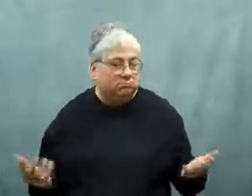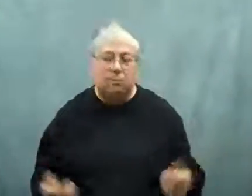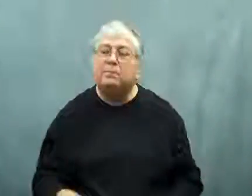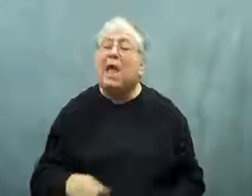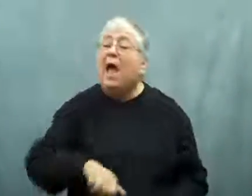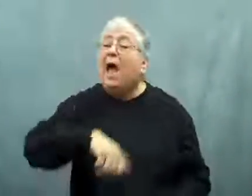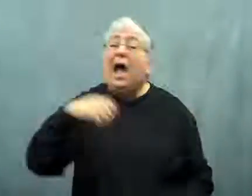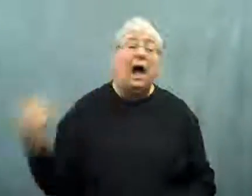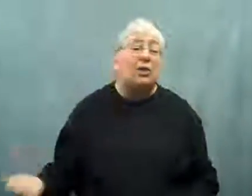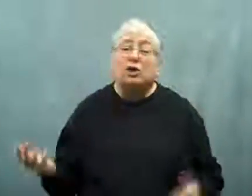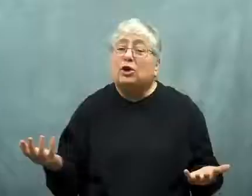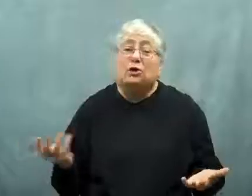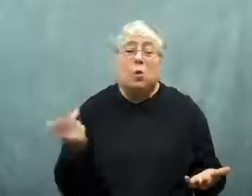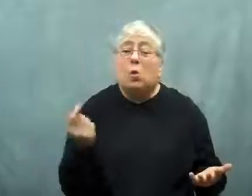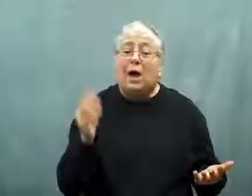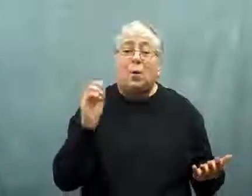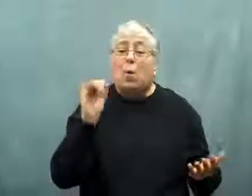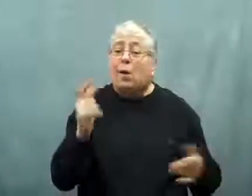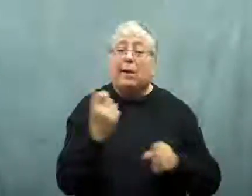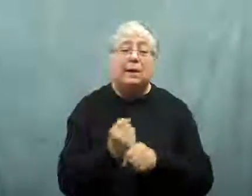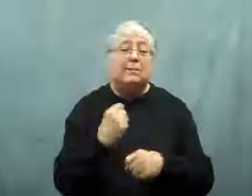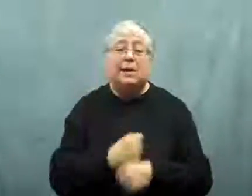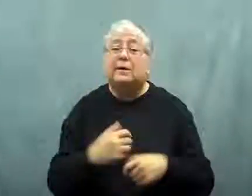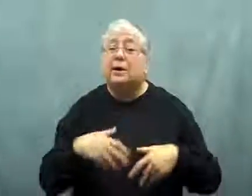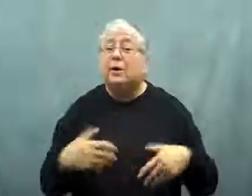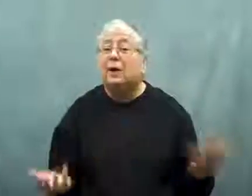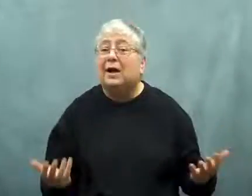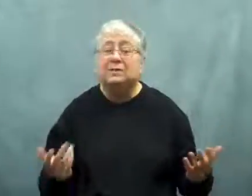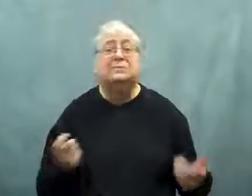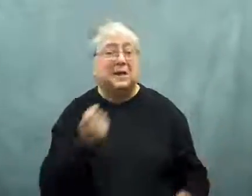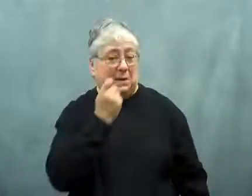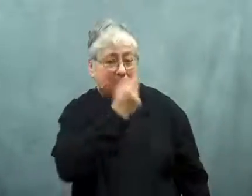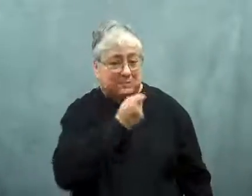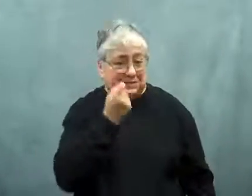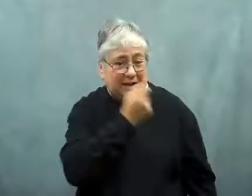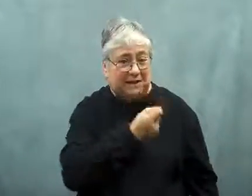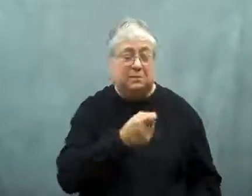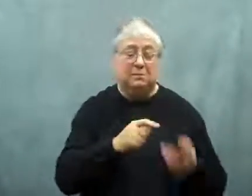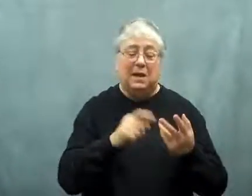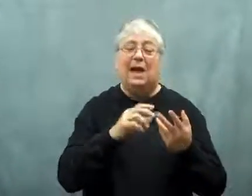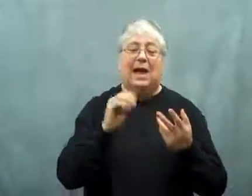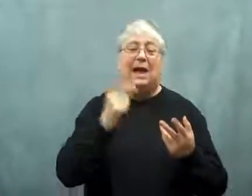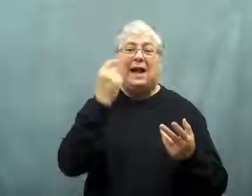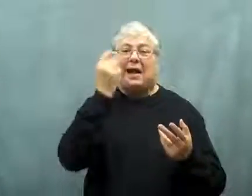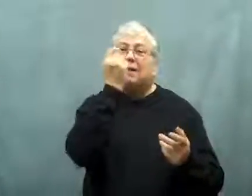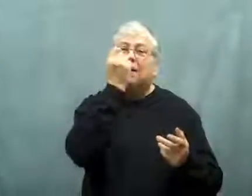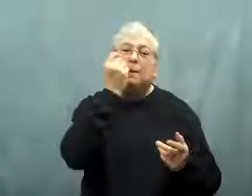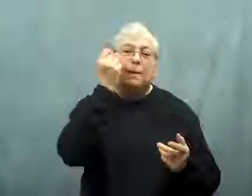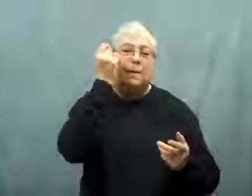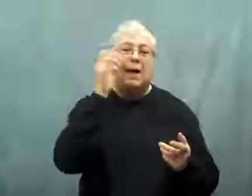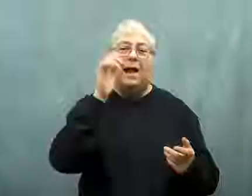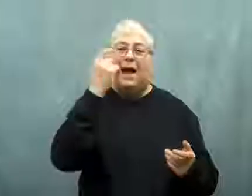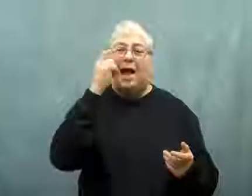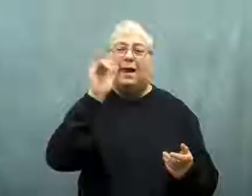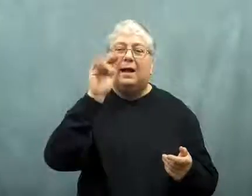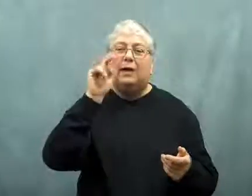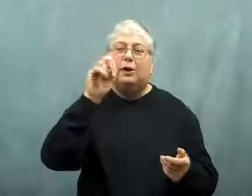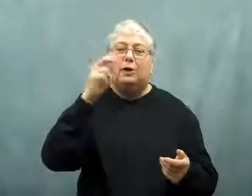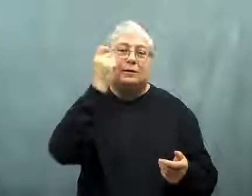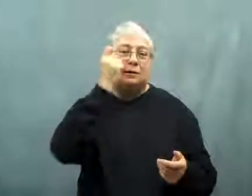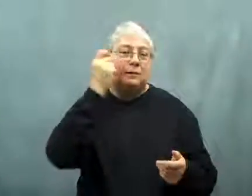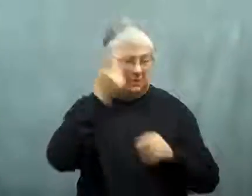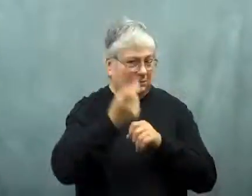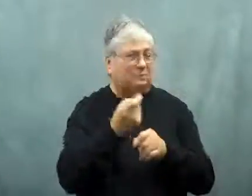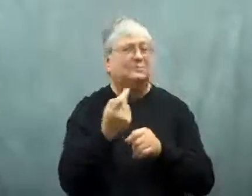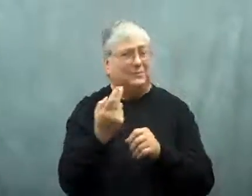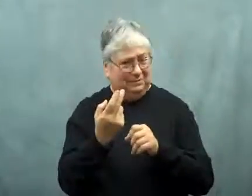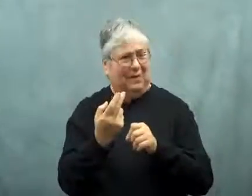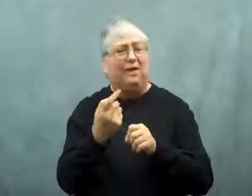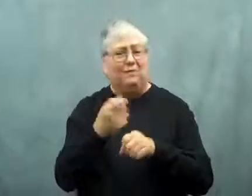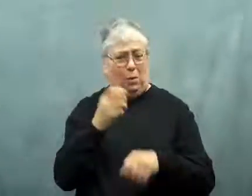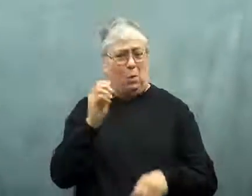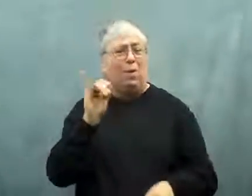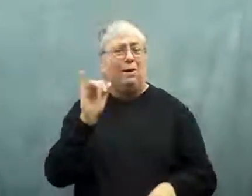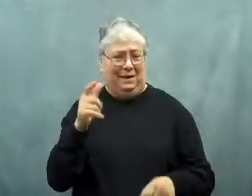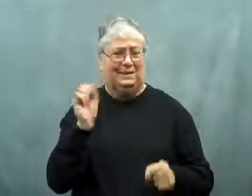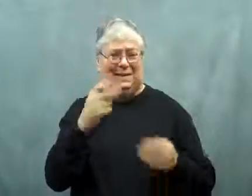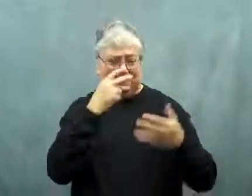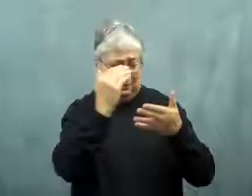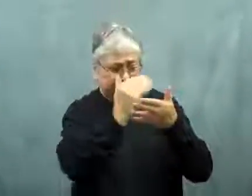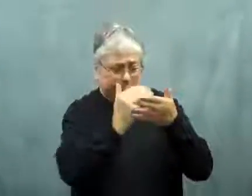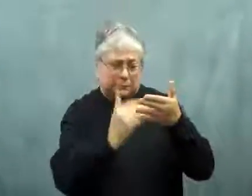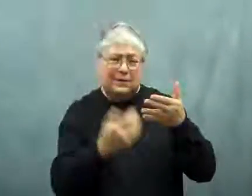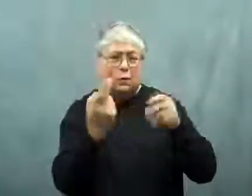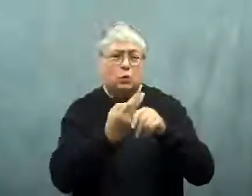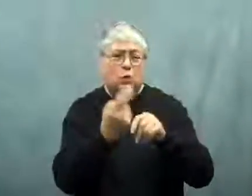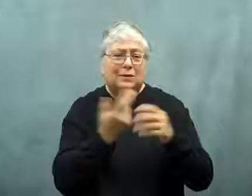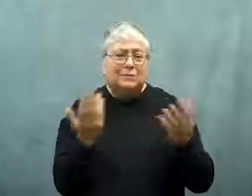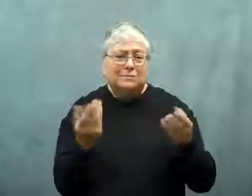Lipstick and eye liners are also made from oil.